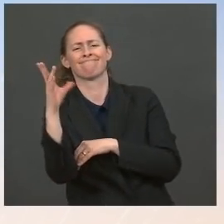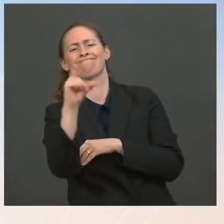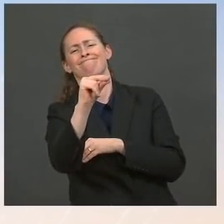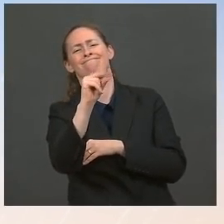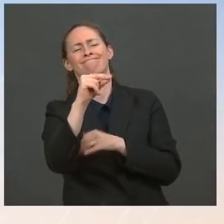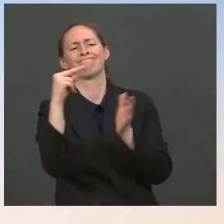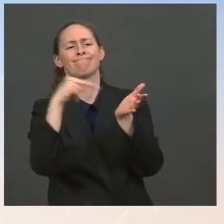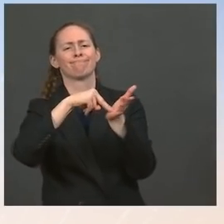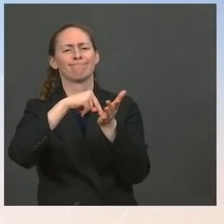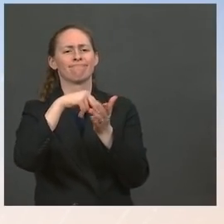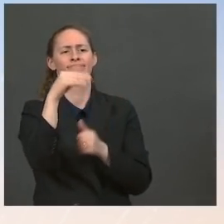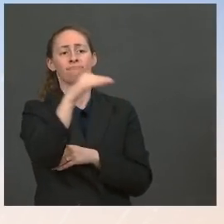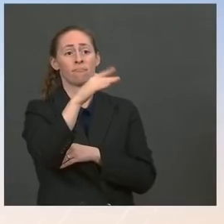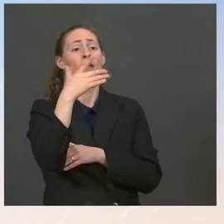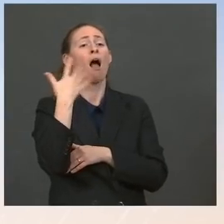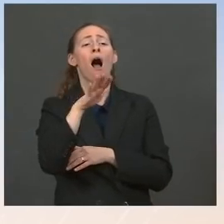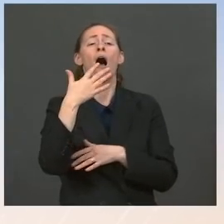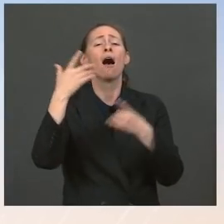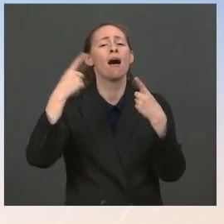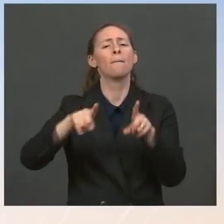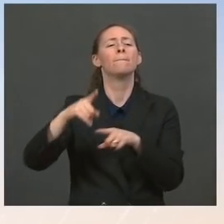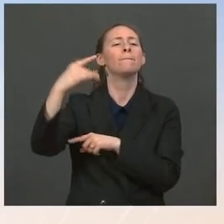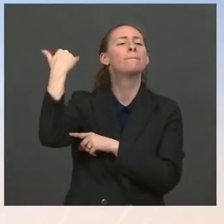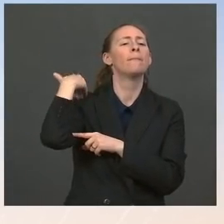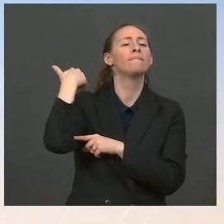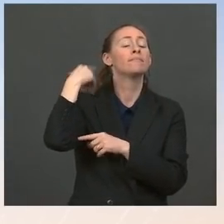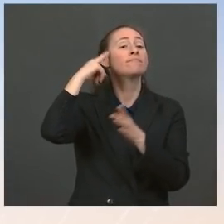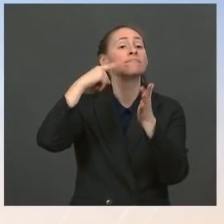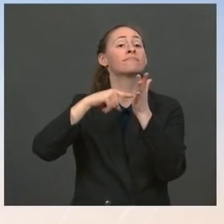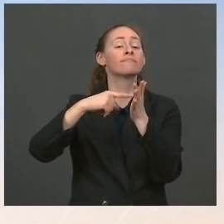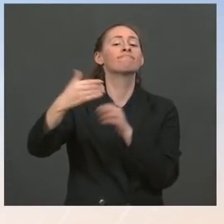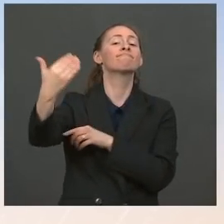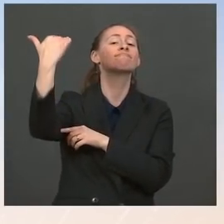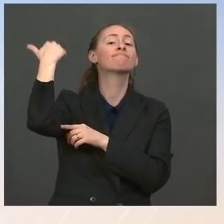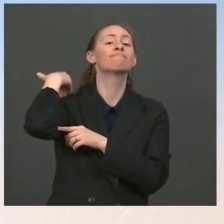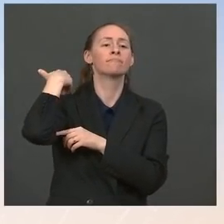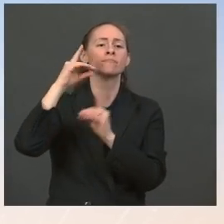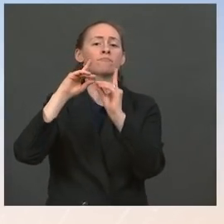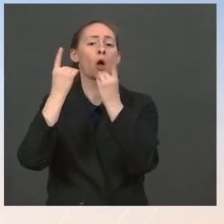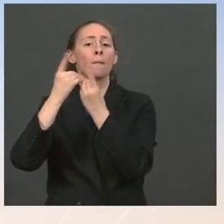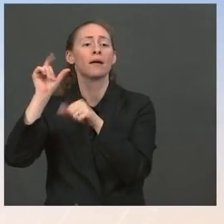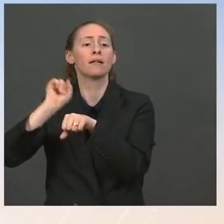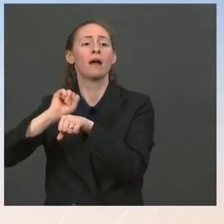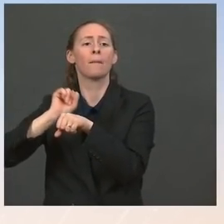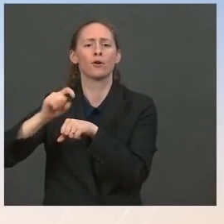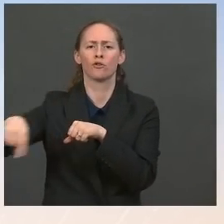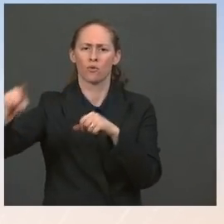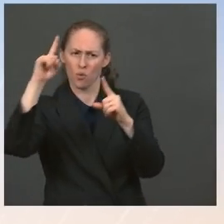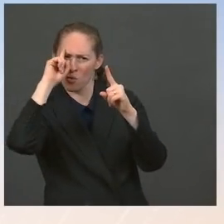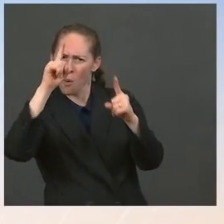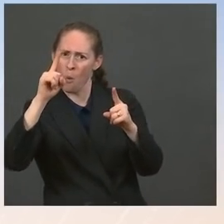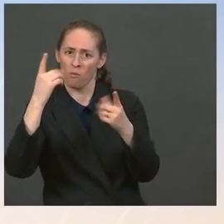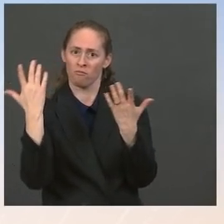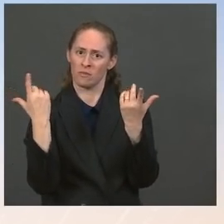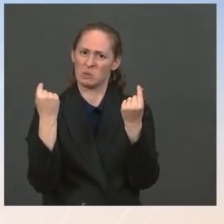You know, the Department of Labor has a responsibility to keep workers safe and the legal authority to do so. The Secretary determines --